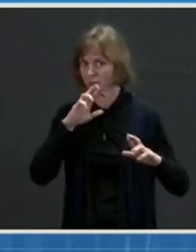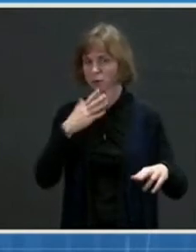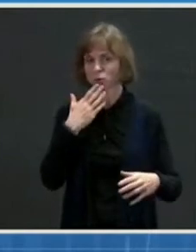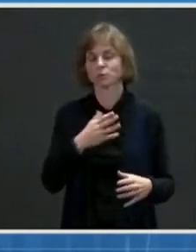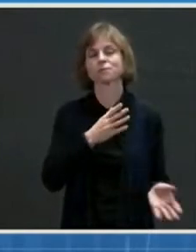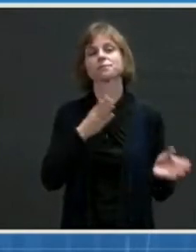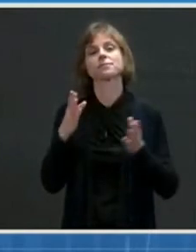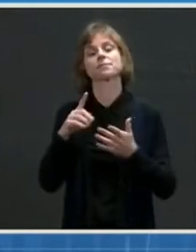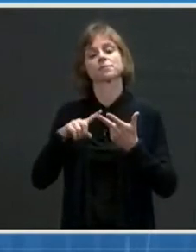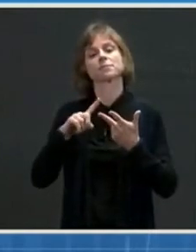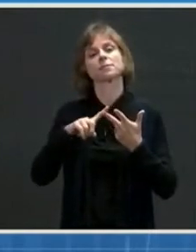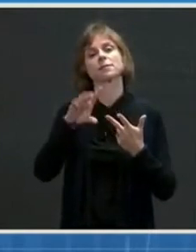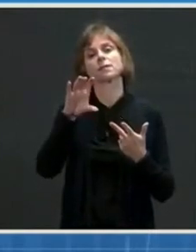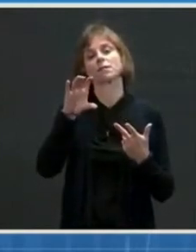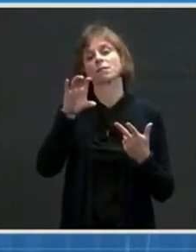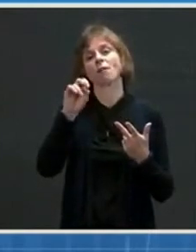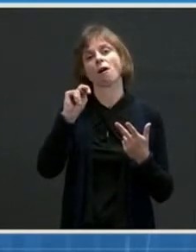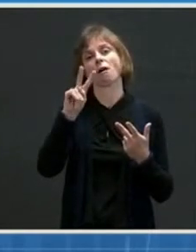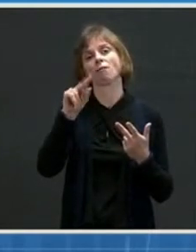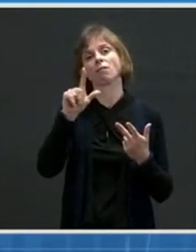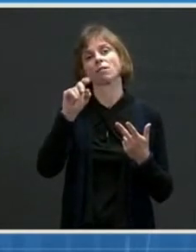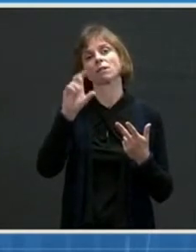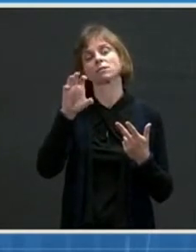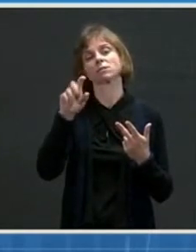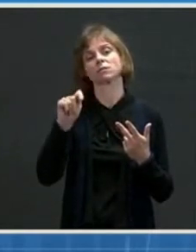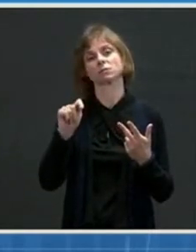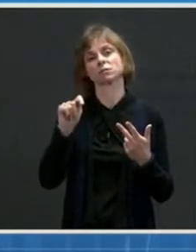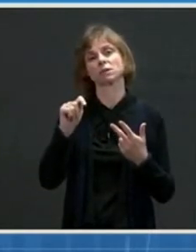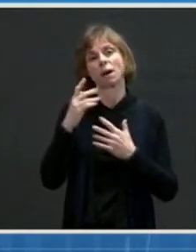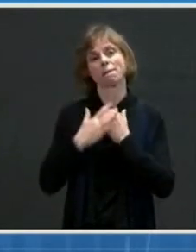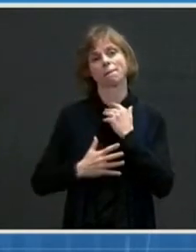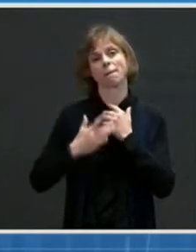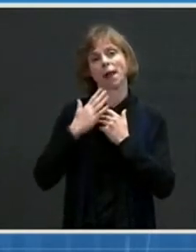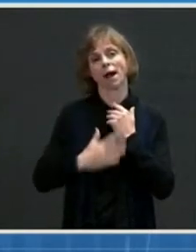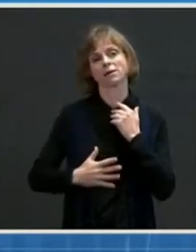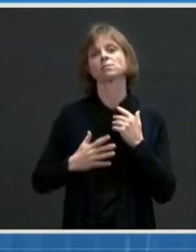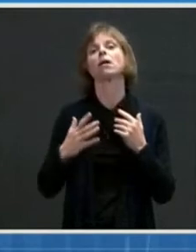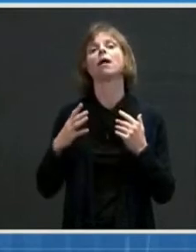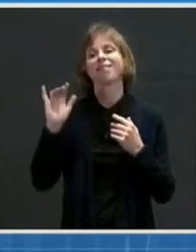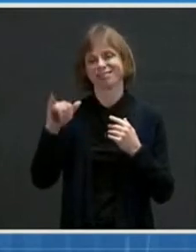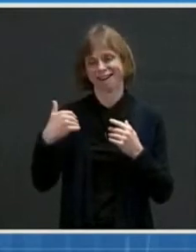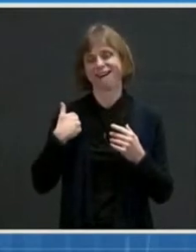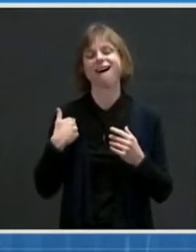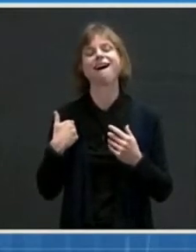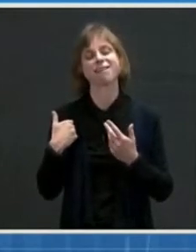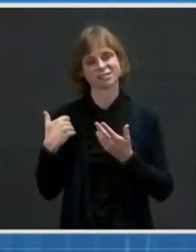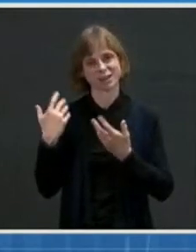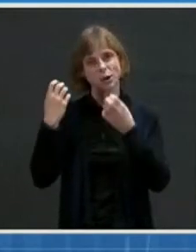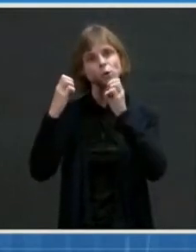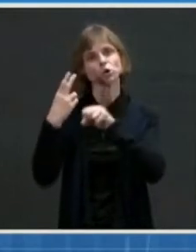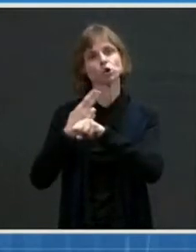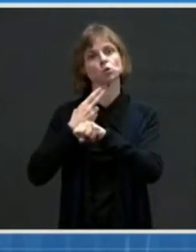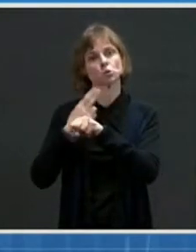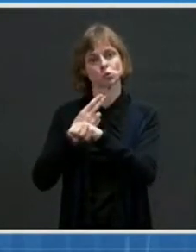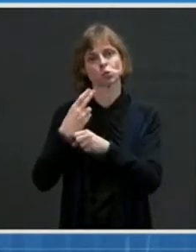GOOD ANTIBODY RESPONSE. THE SAME CAN BE SAID OF PLASMA,